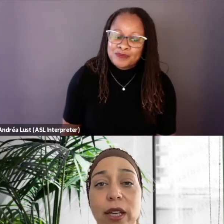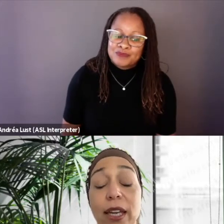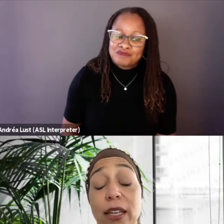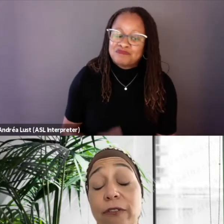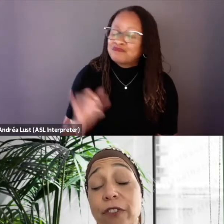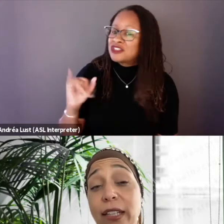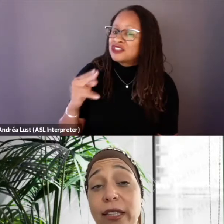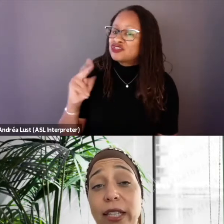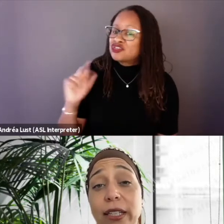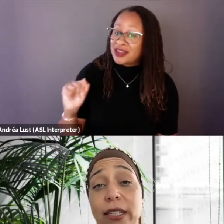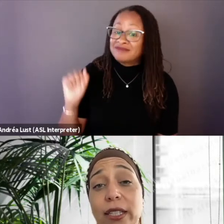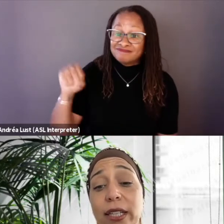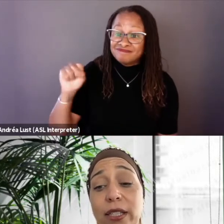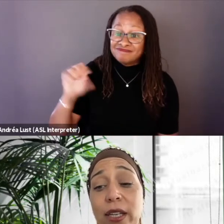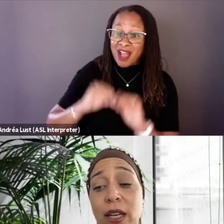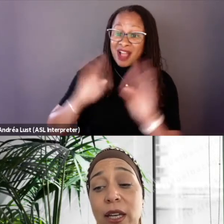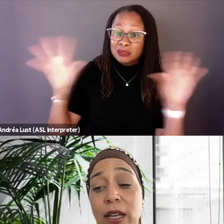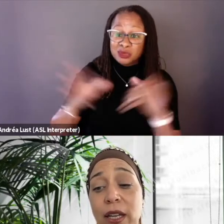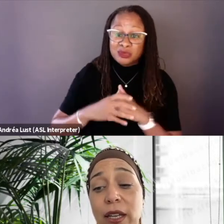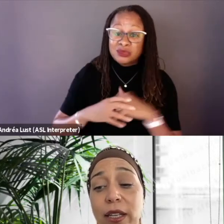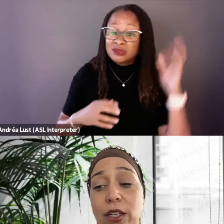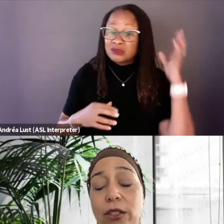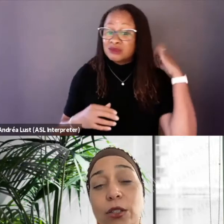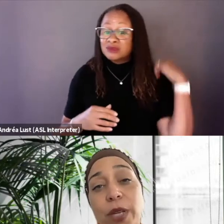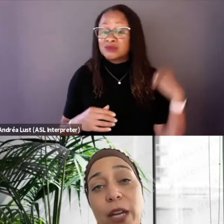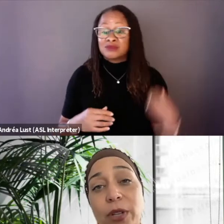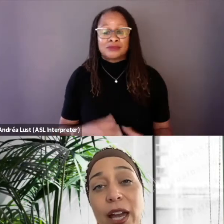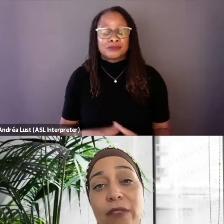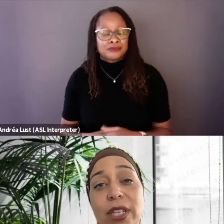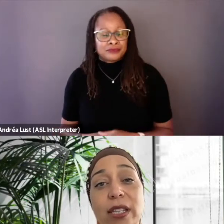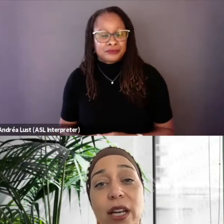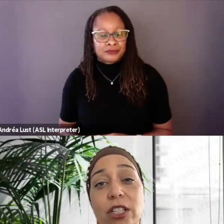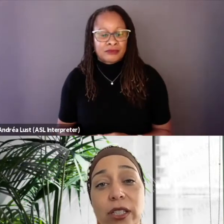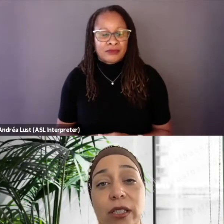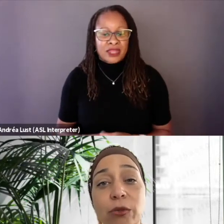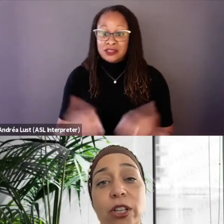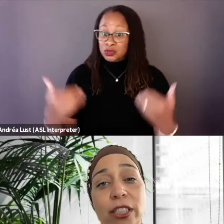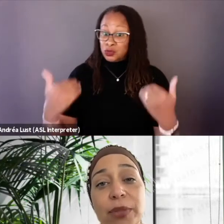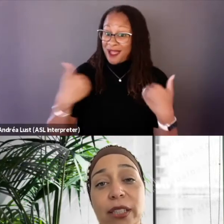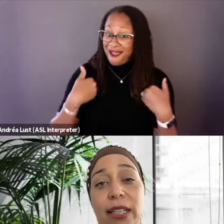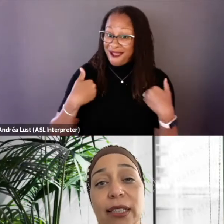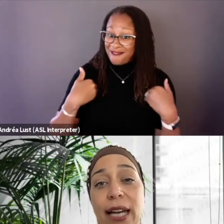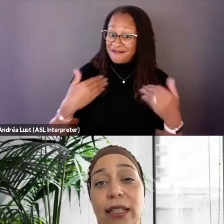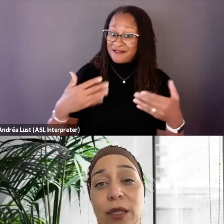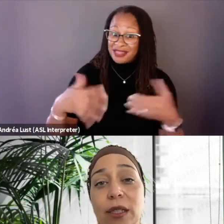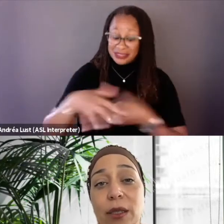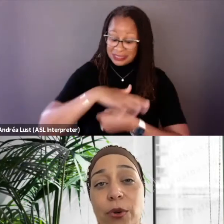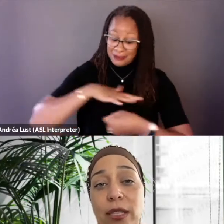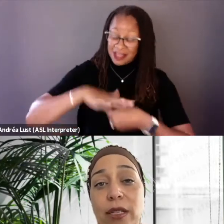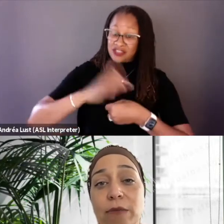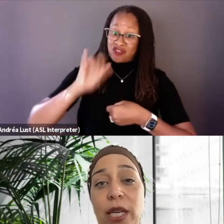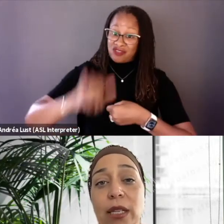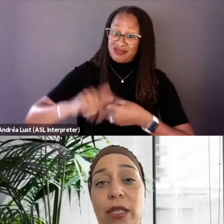And in fact, I think to be able to have the discussion... We talked about that a lot in the process of making this